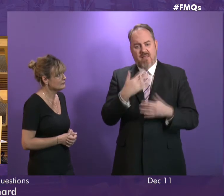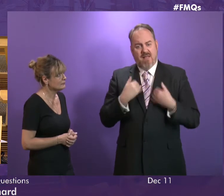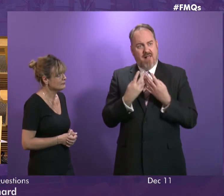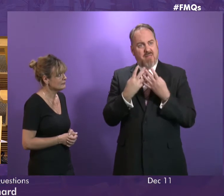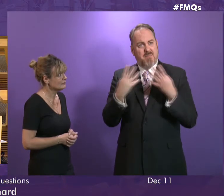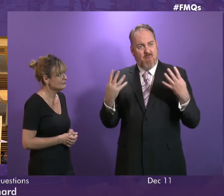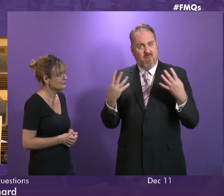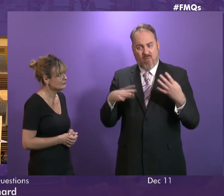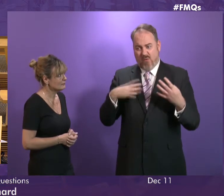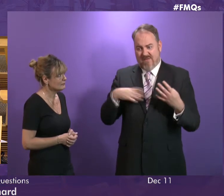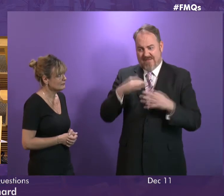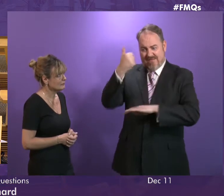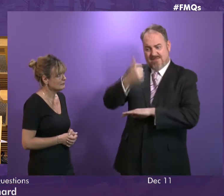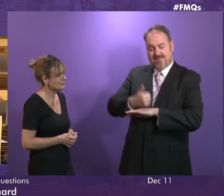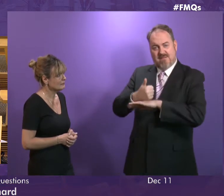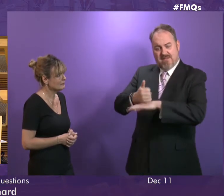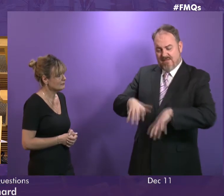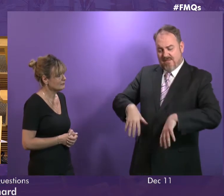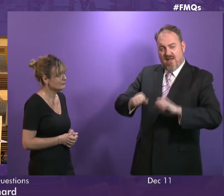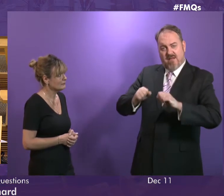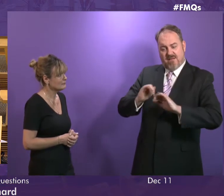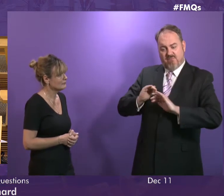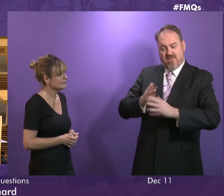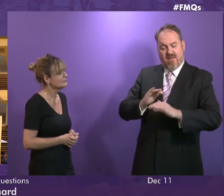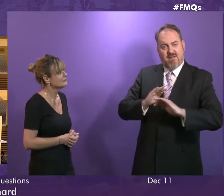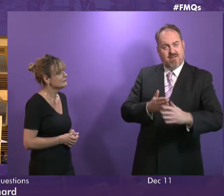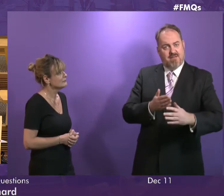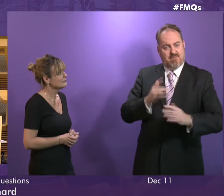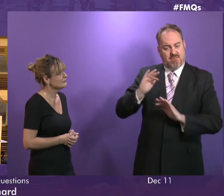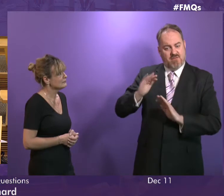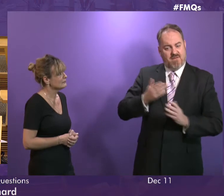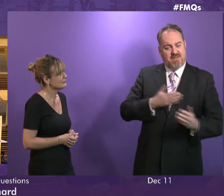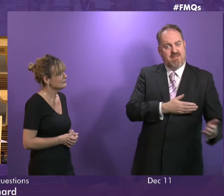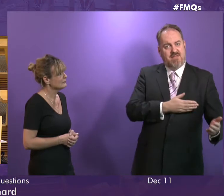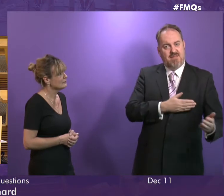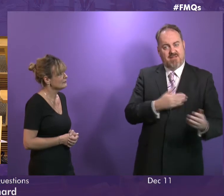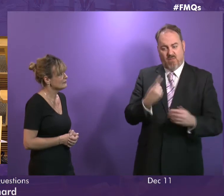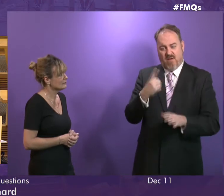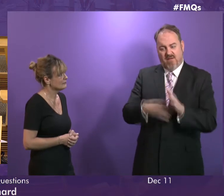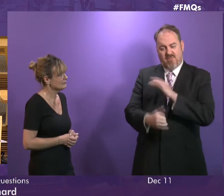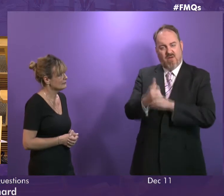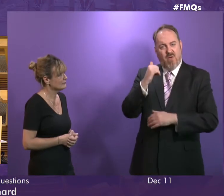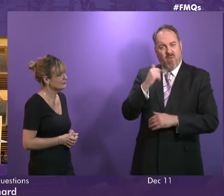the medical centre more than a year ago, and even though the building has been assessed